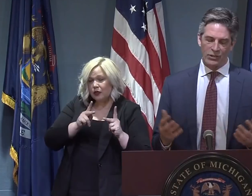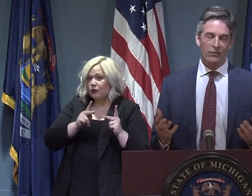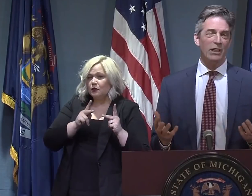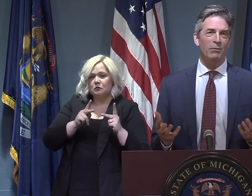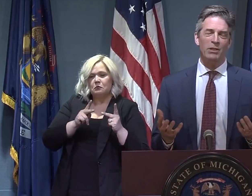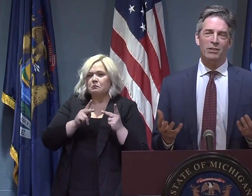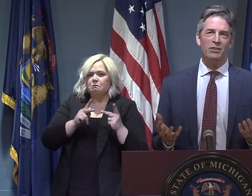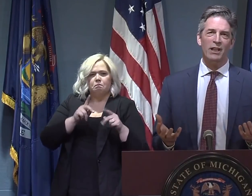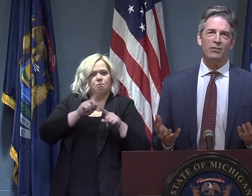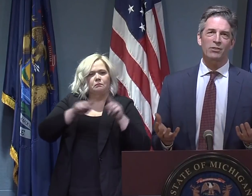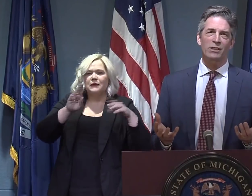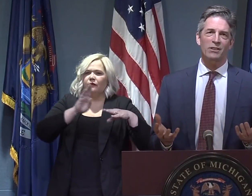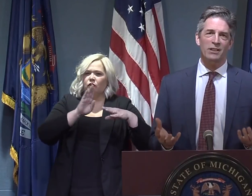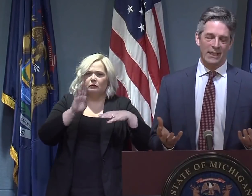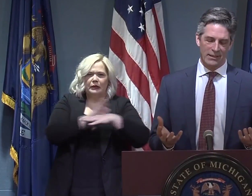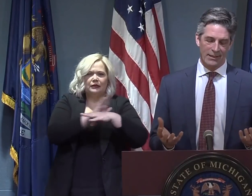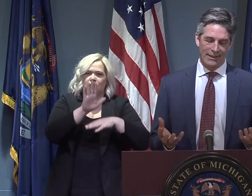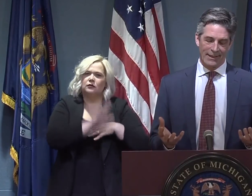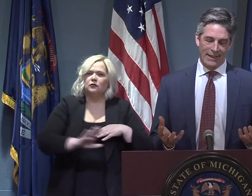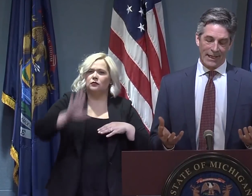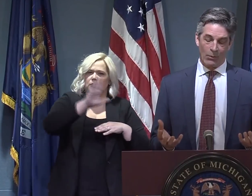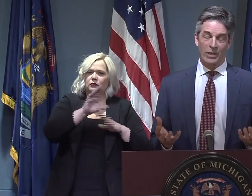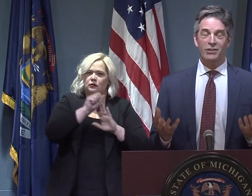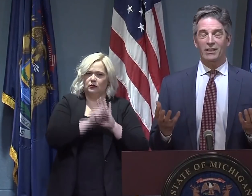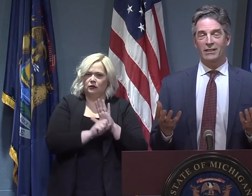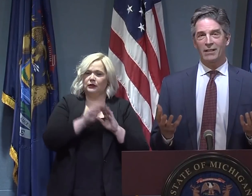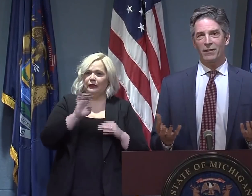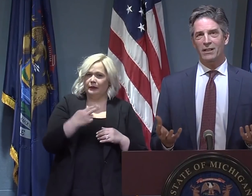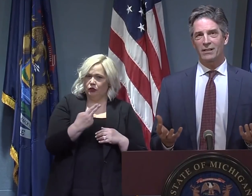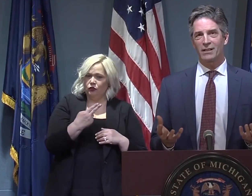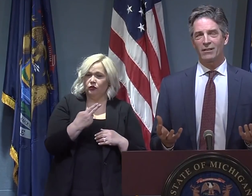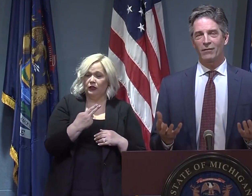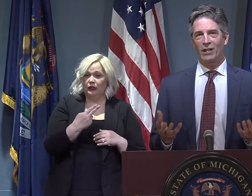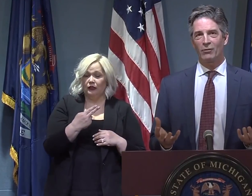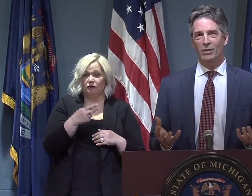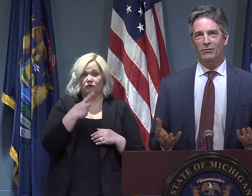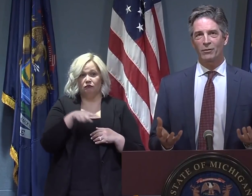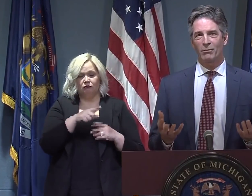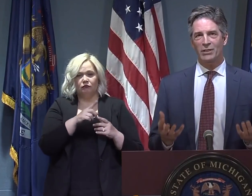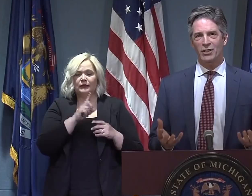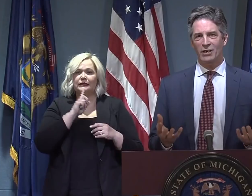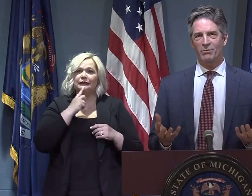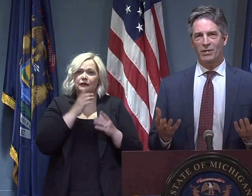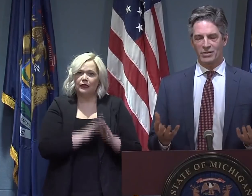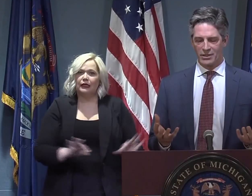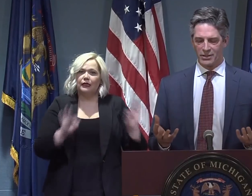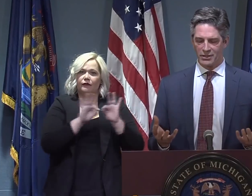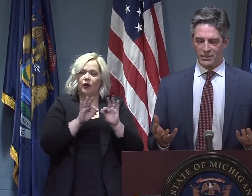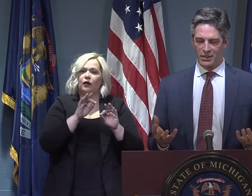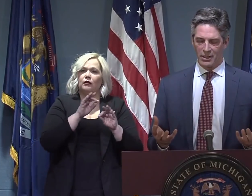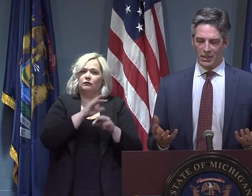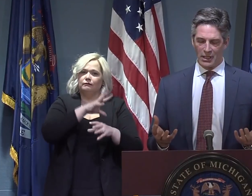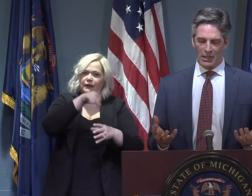THE BUSINESS ADVISORY GROUP. THESE BUSINESS AND LABOR LOAD LEADERS COVER A RANGE OF KEY